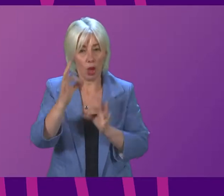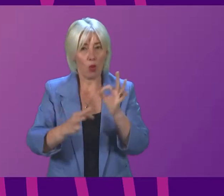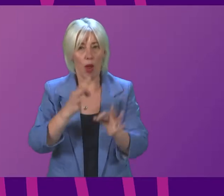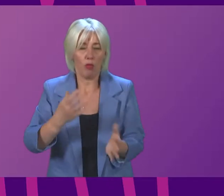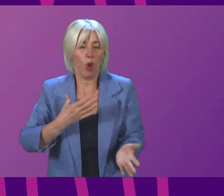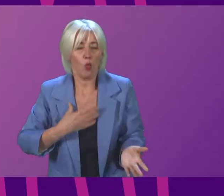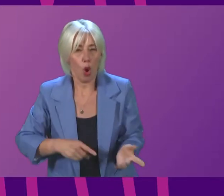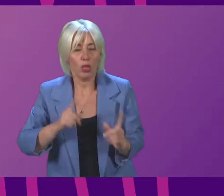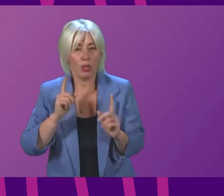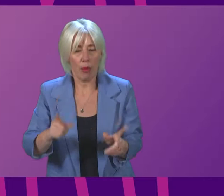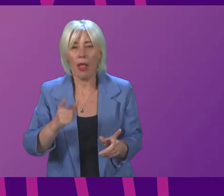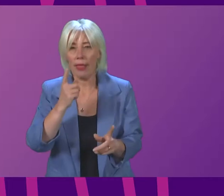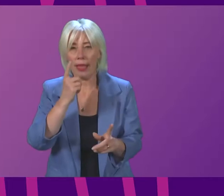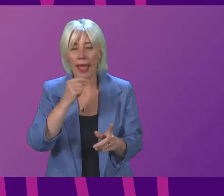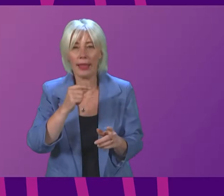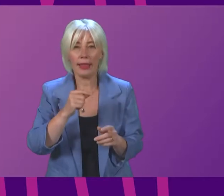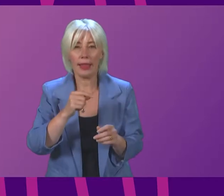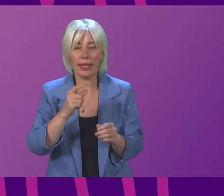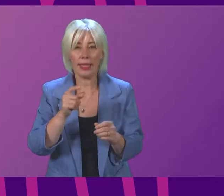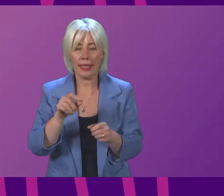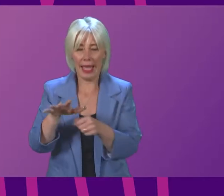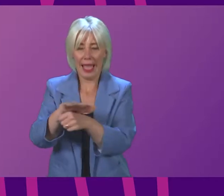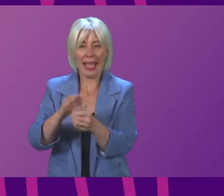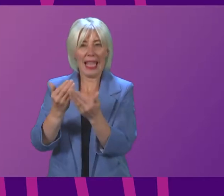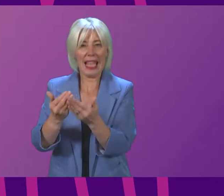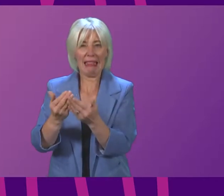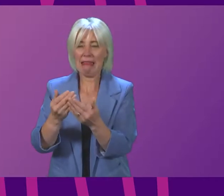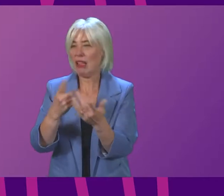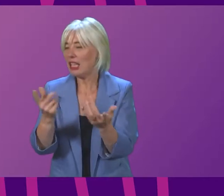to do case study reporting or produce a series of interim reports. Those are